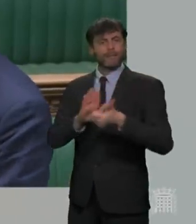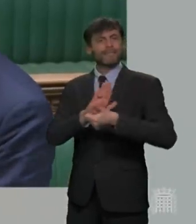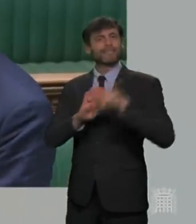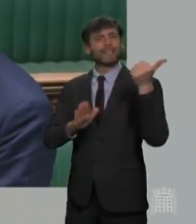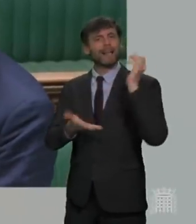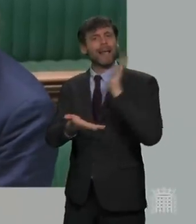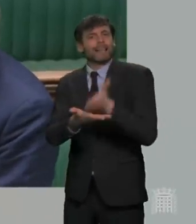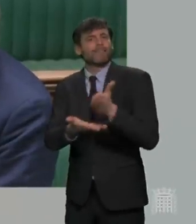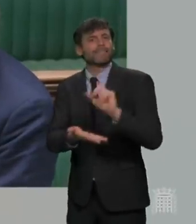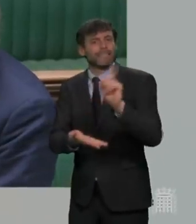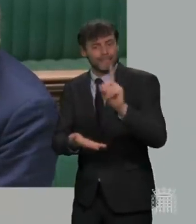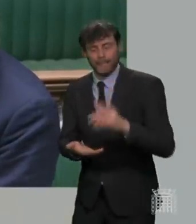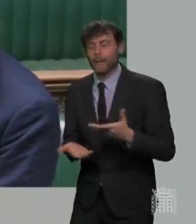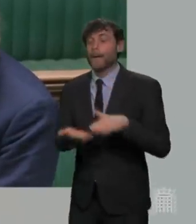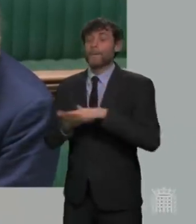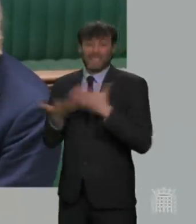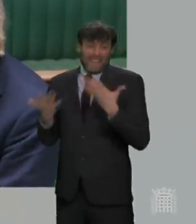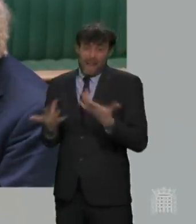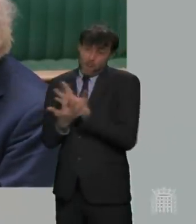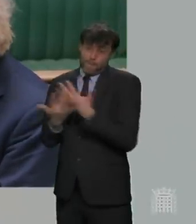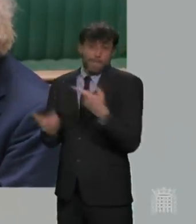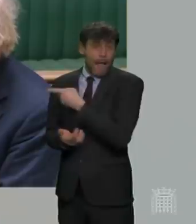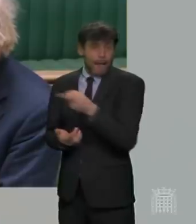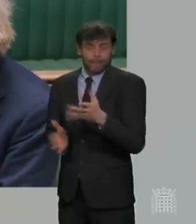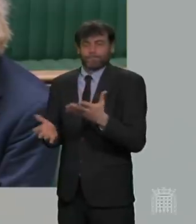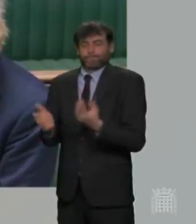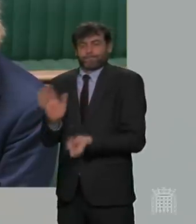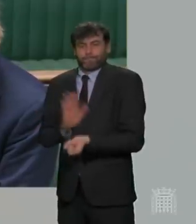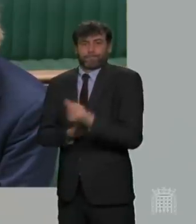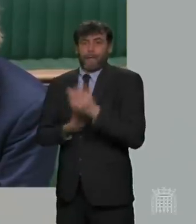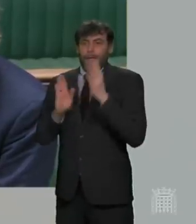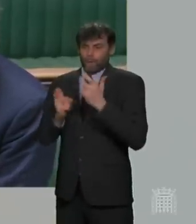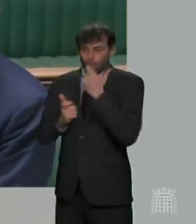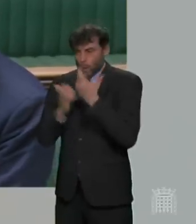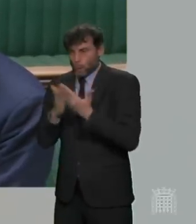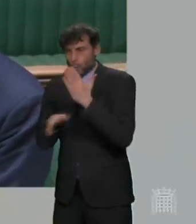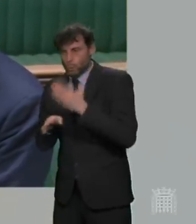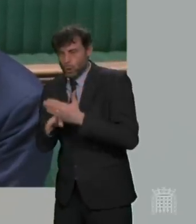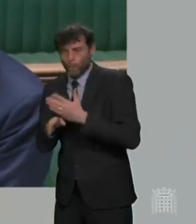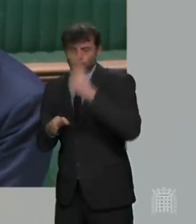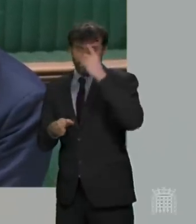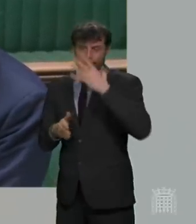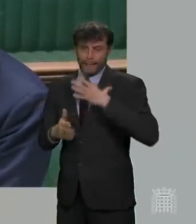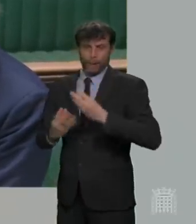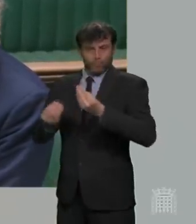am afraid inevitably, to seek new jobs and to find ways of retraining, as will happen in a changing